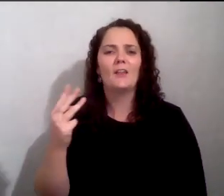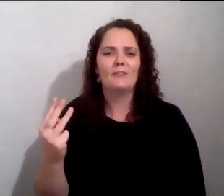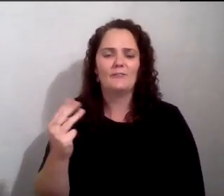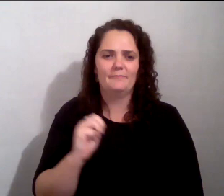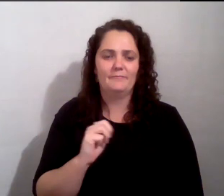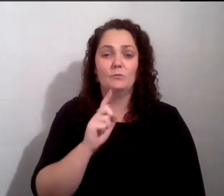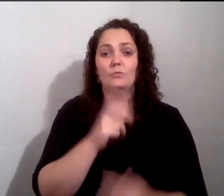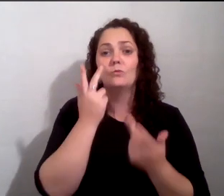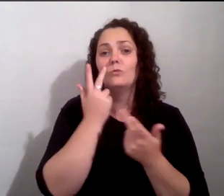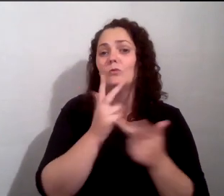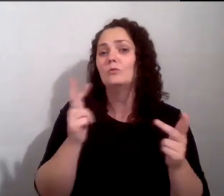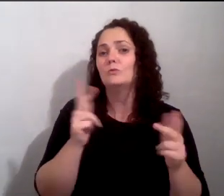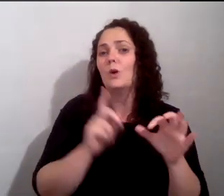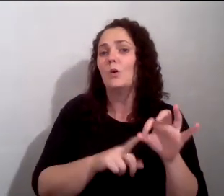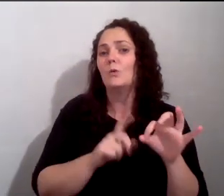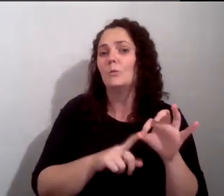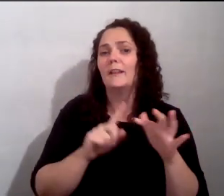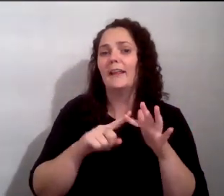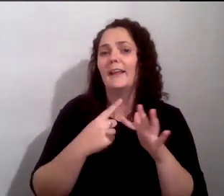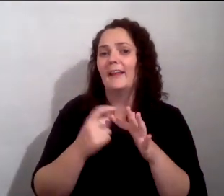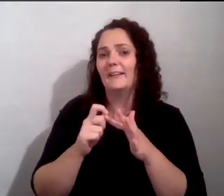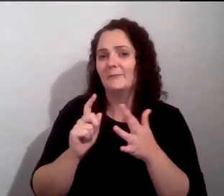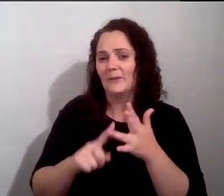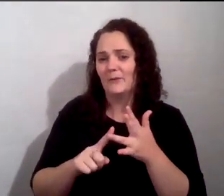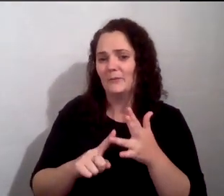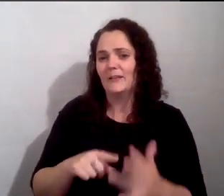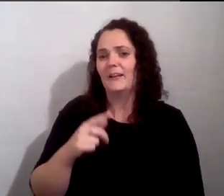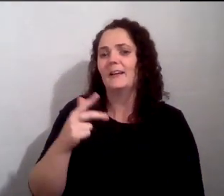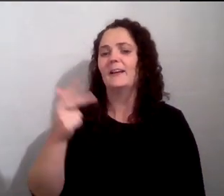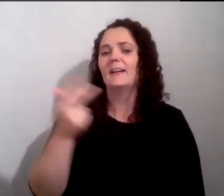and also shown in the Queensland International Exhibition in 1897.